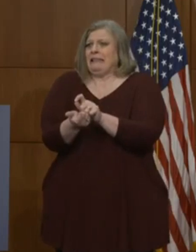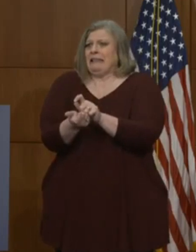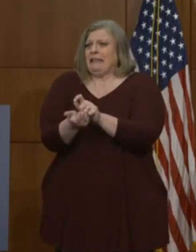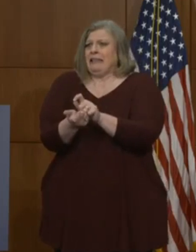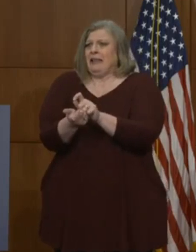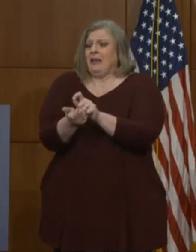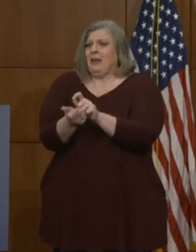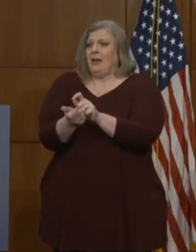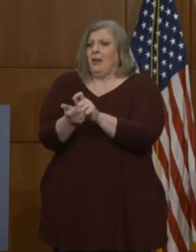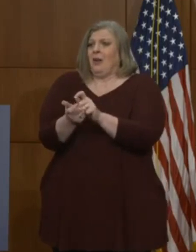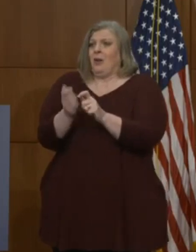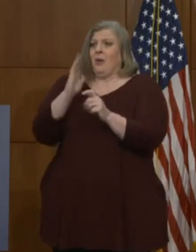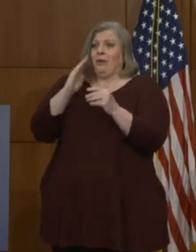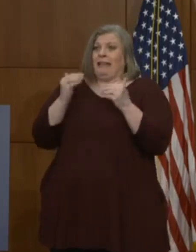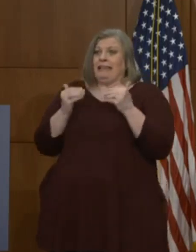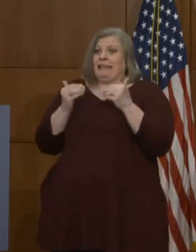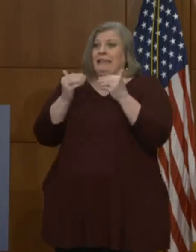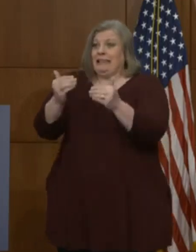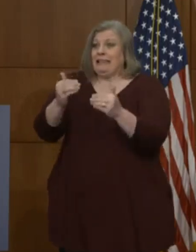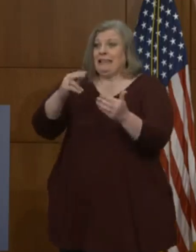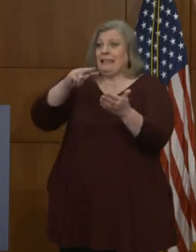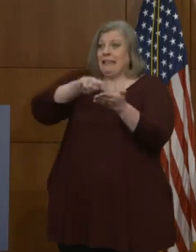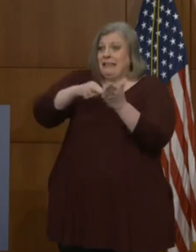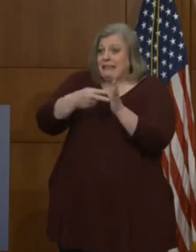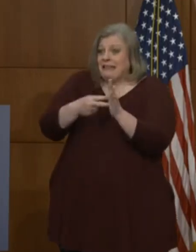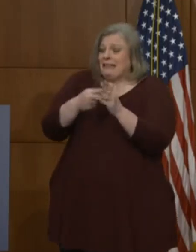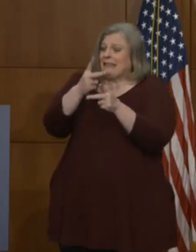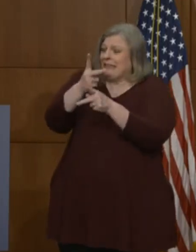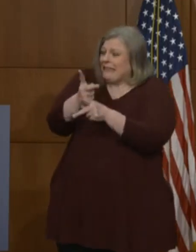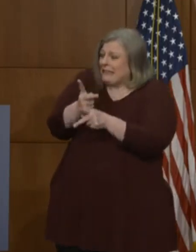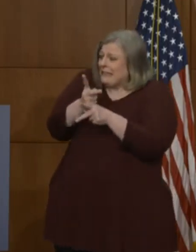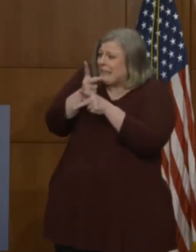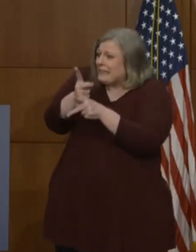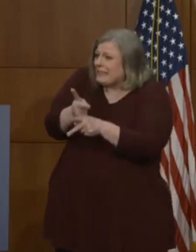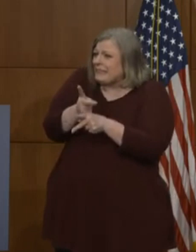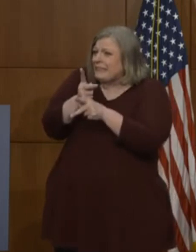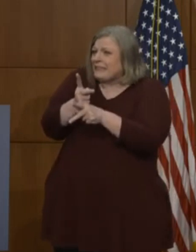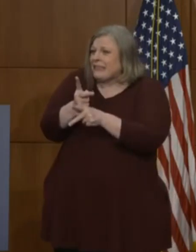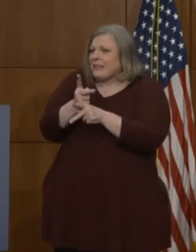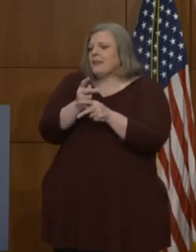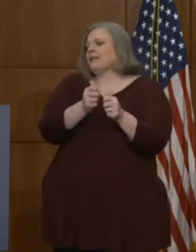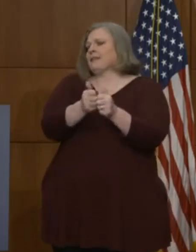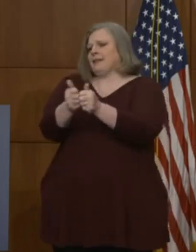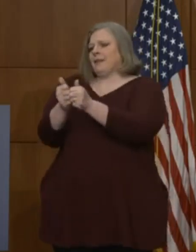BE DELIVERED AND IT WILL BE CAREFUL. BUT WE WILL MOVE CAREFUL. BUT WE WILL MOVE FORWARD AND WE WILL DO THIS